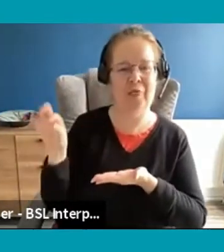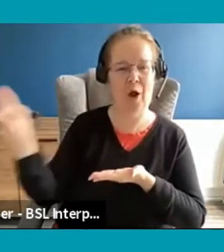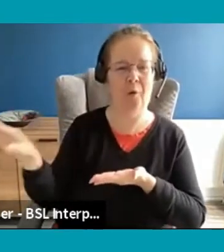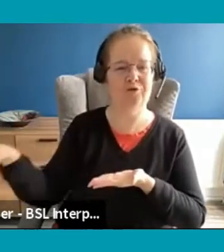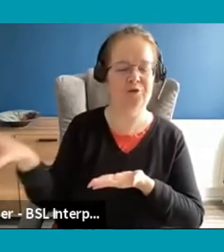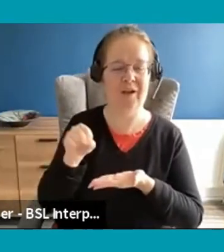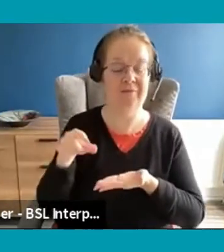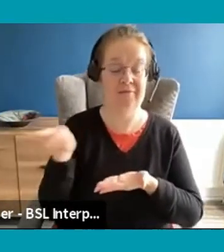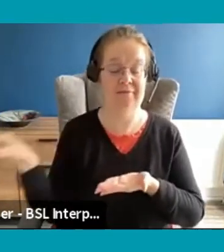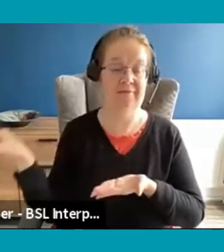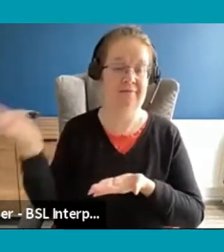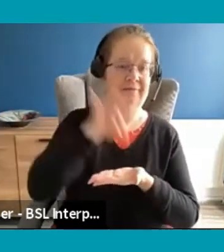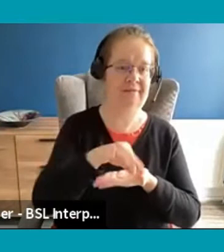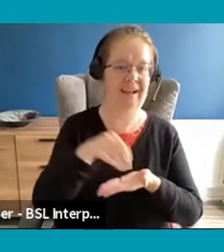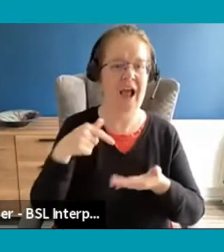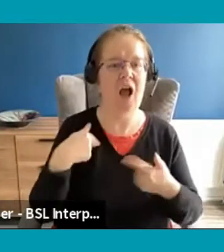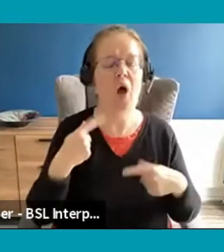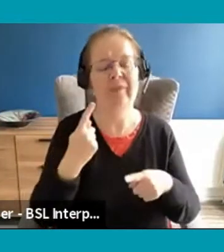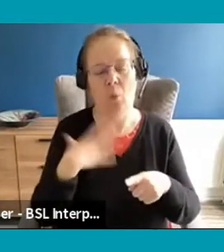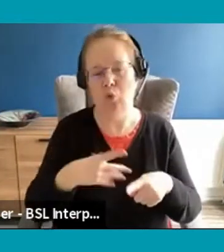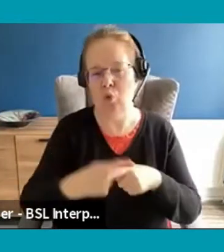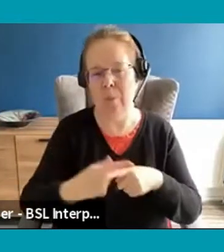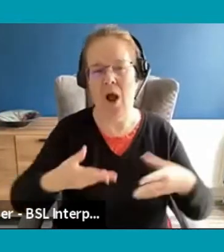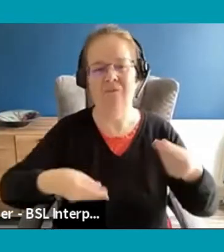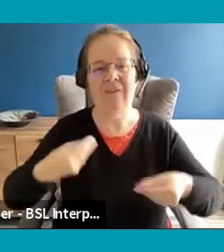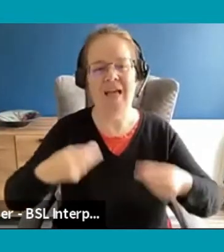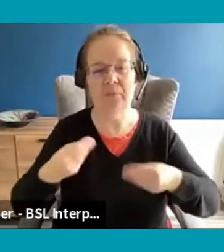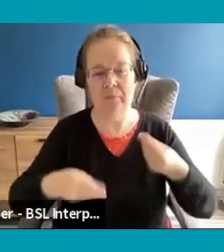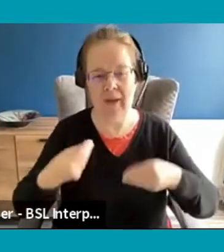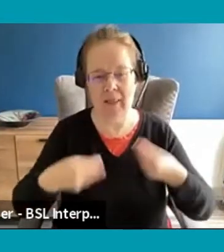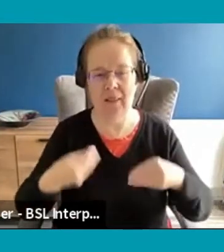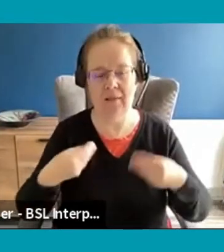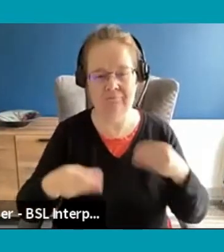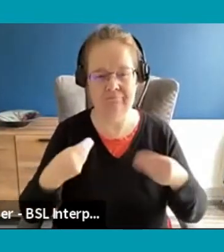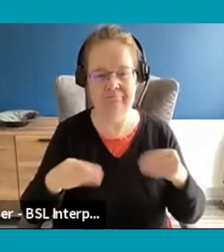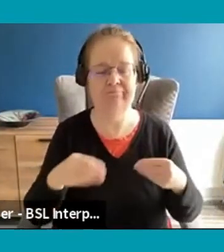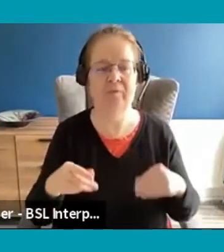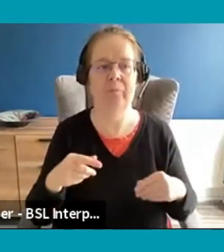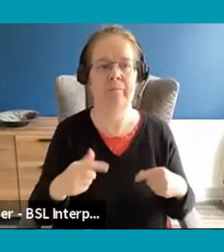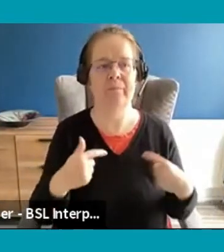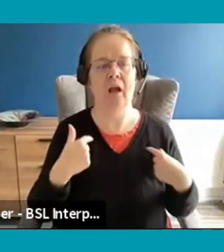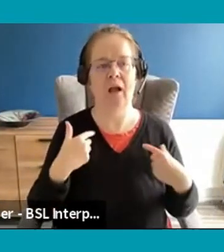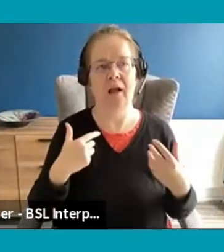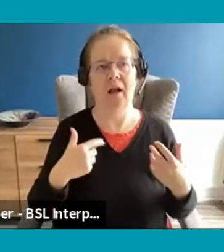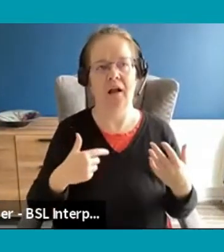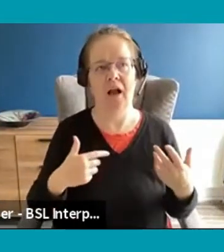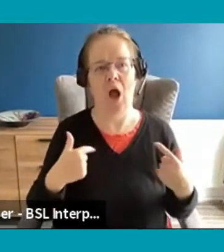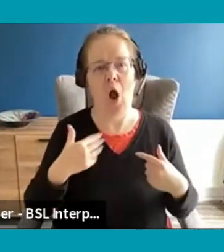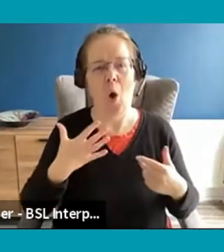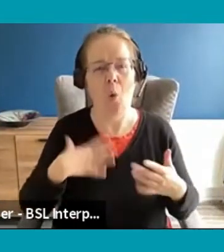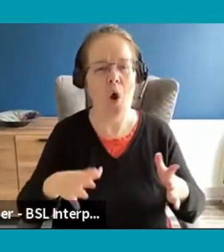I want to talk about flexibility and I'm going to talk about a little bit about adjustments and accommodations.